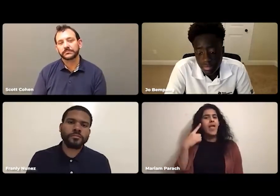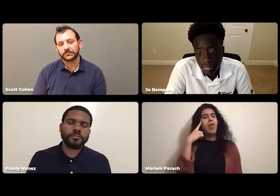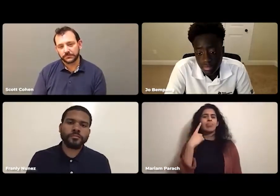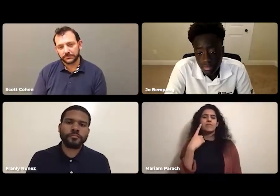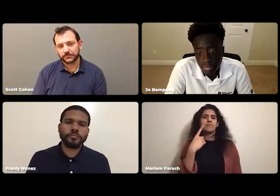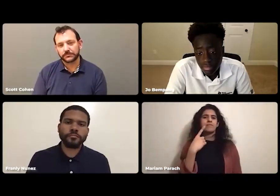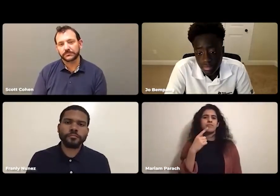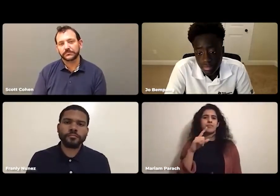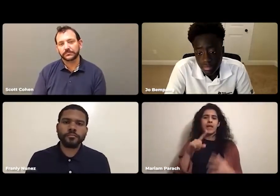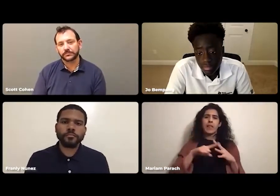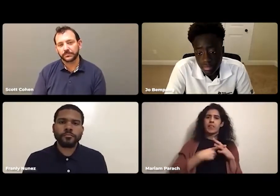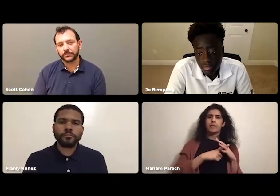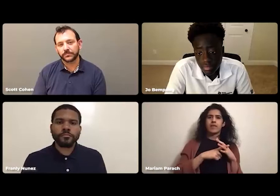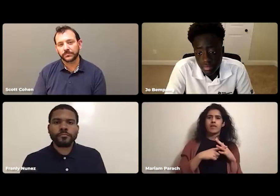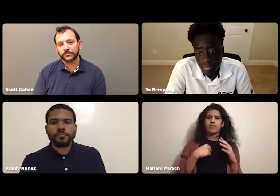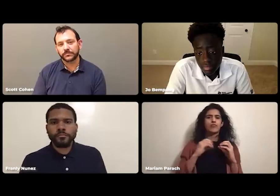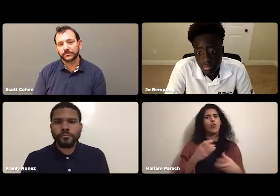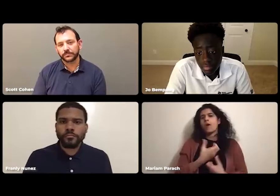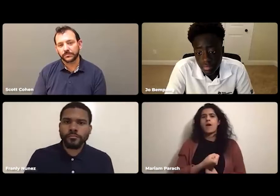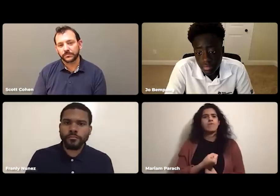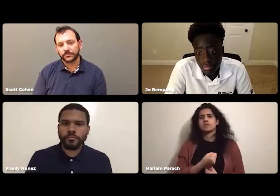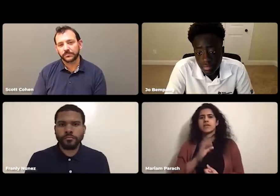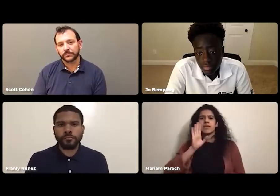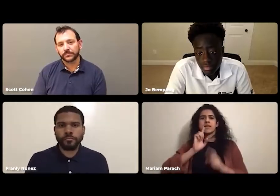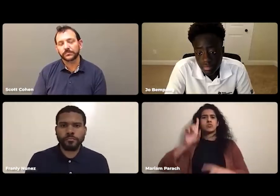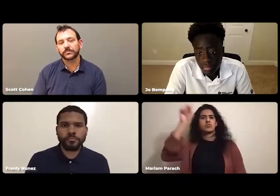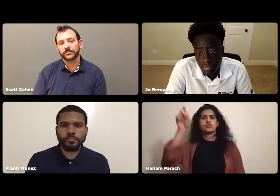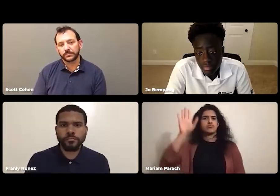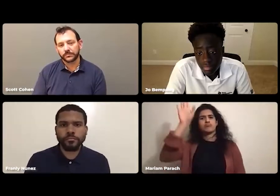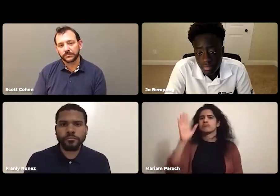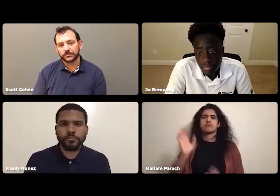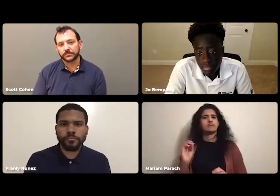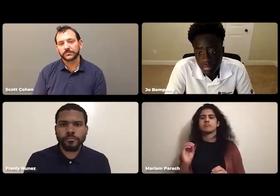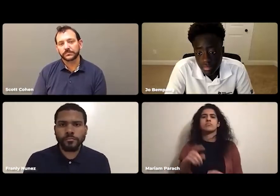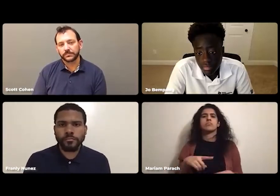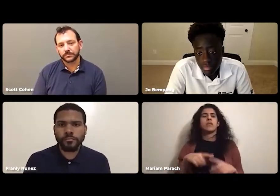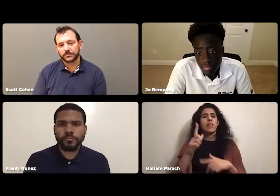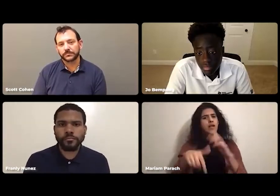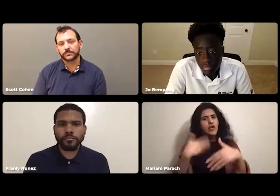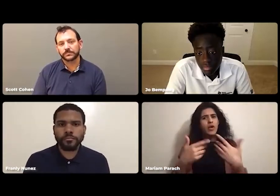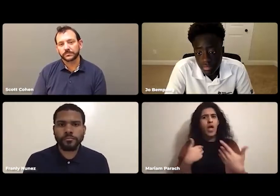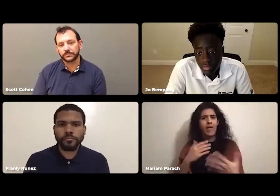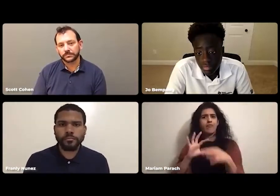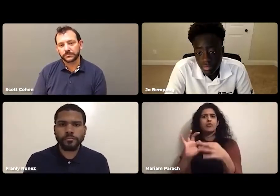But then, I'd stay after school and ask the questions I wanted. I built that confidence.